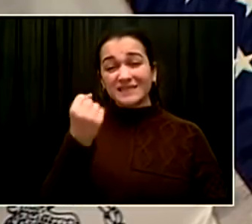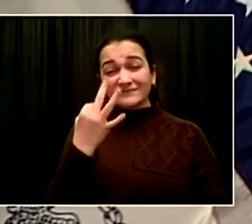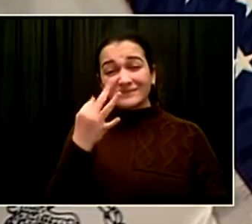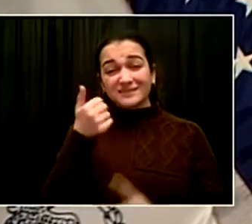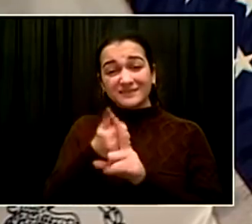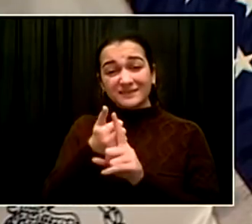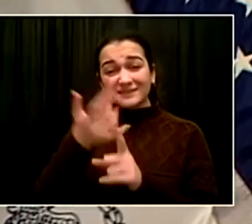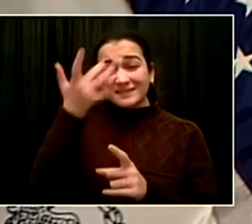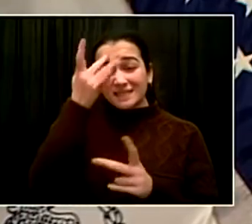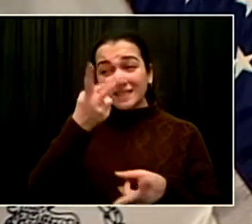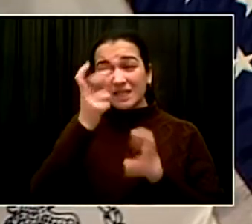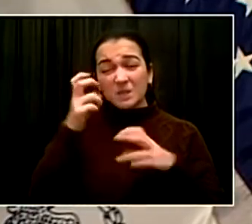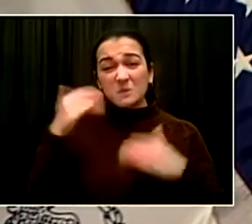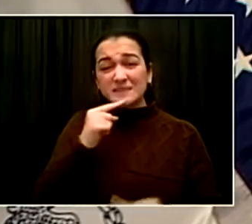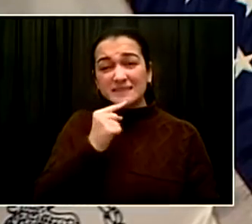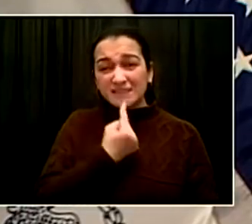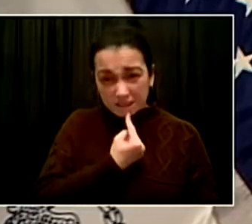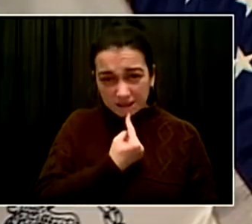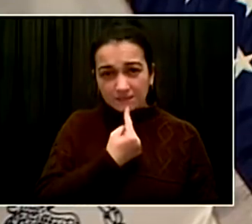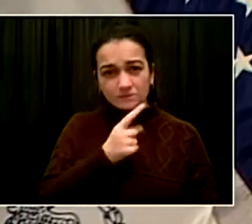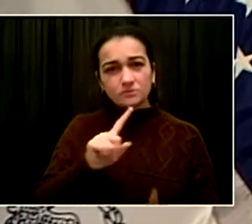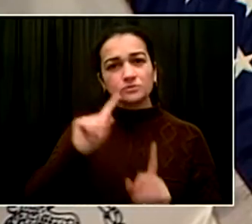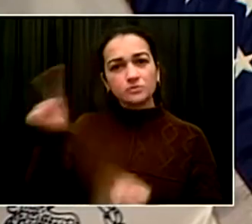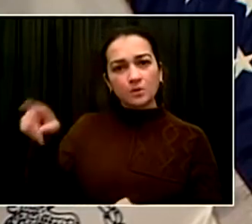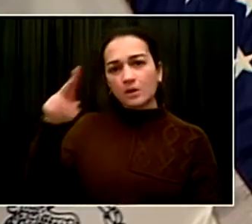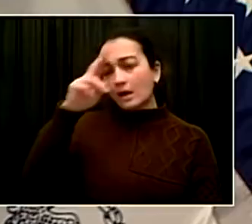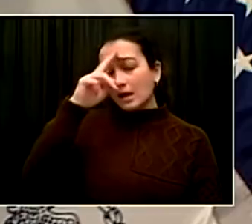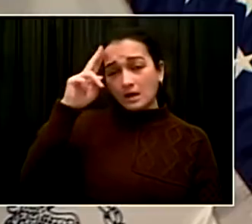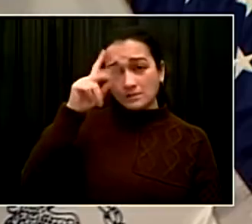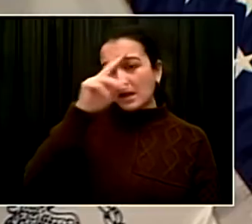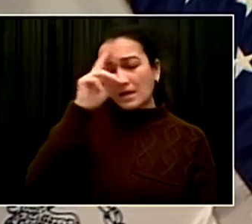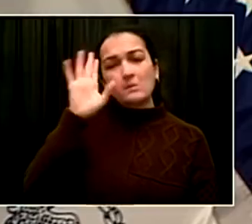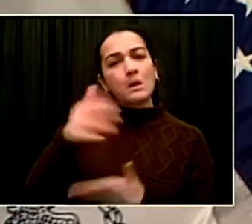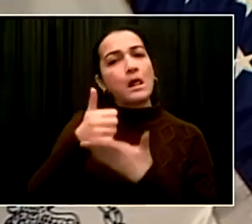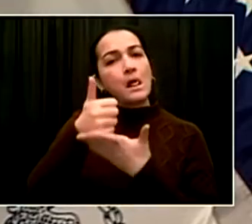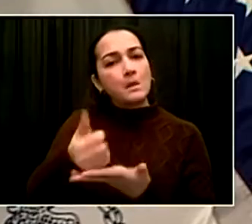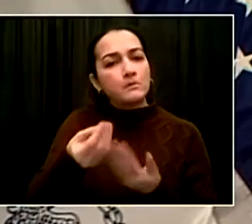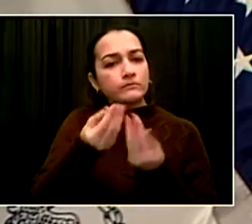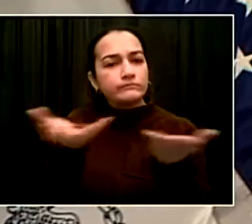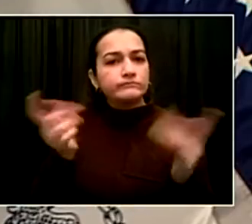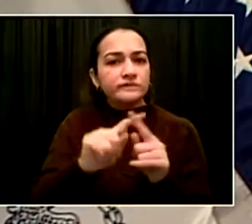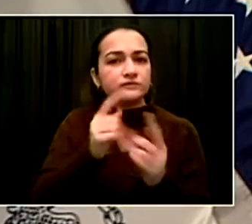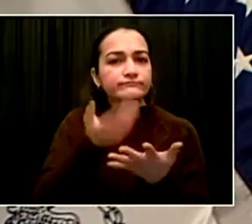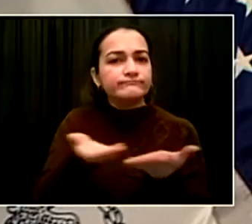IMPACT FROM THE DISEASE THAT THEY GET QUICKLY TO WHERE THE